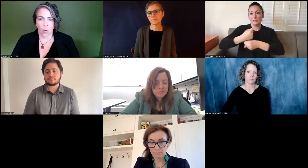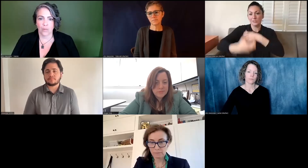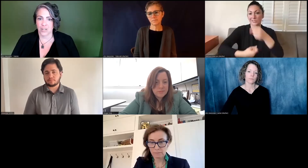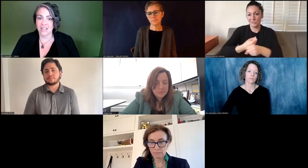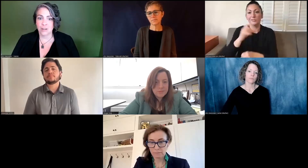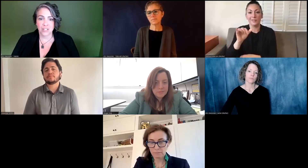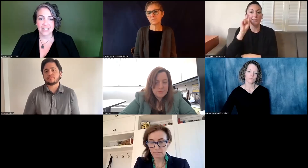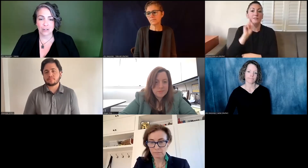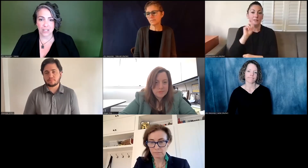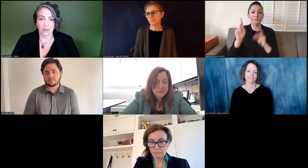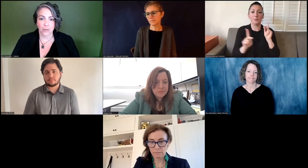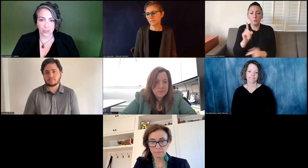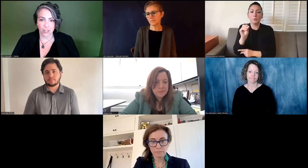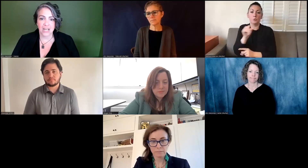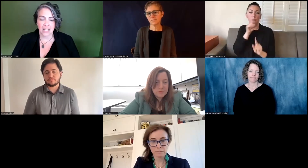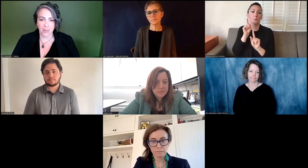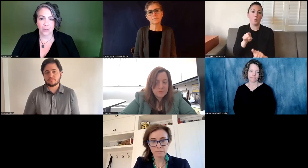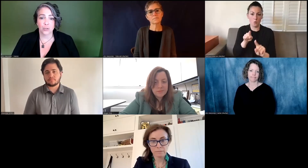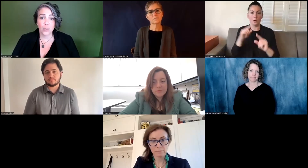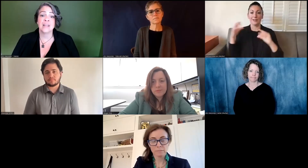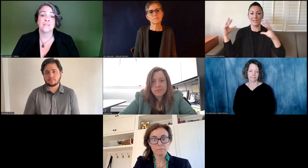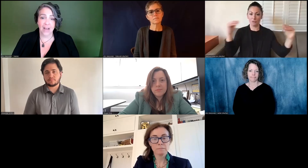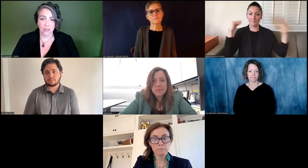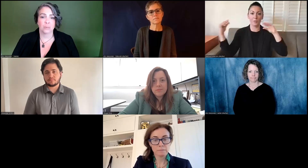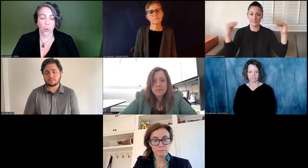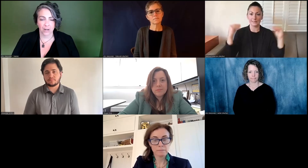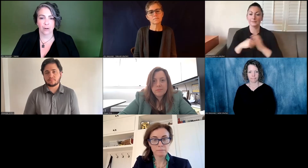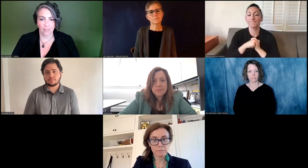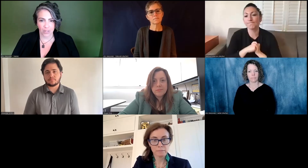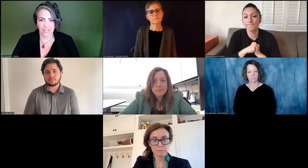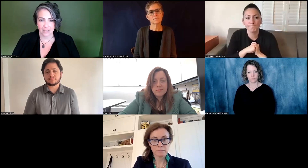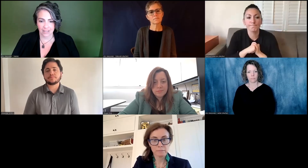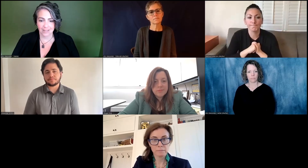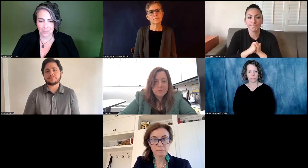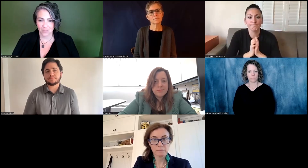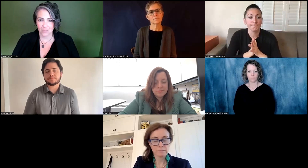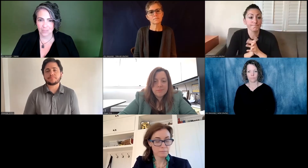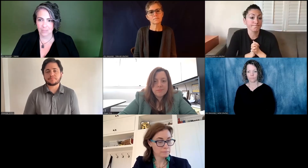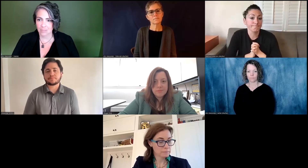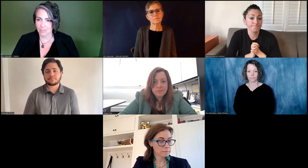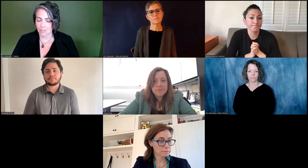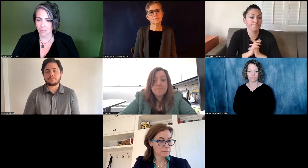over years and years of research that deaf people do in fact, report hearing voices.